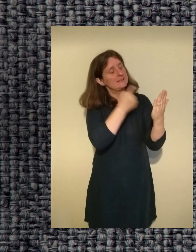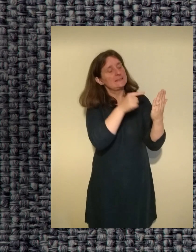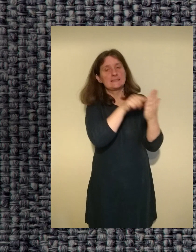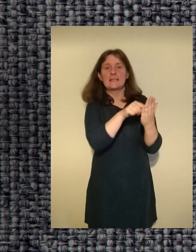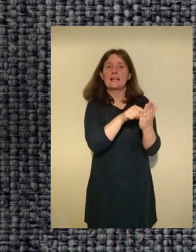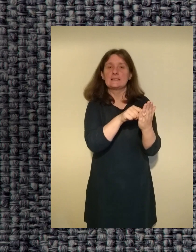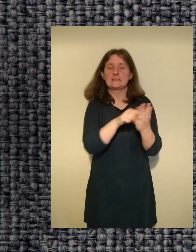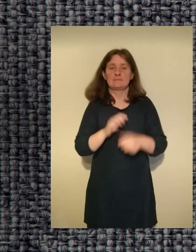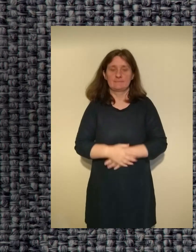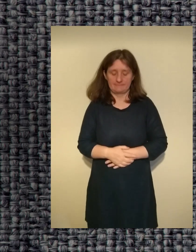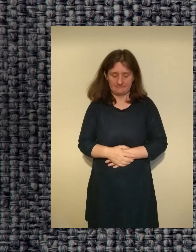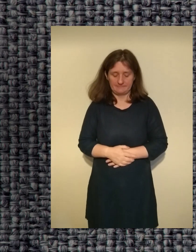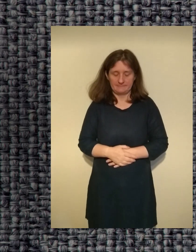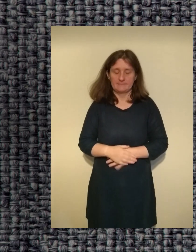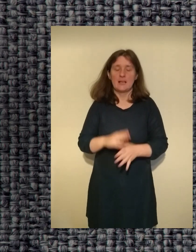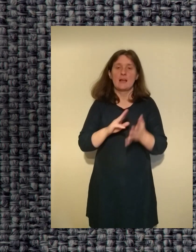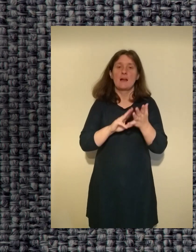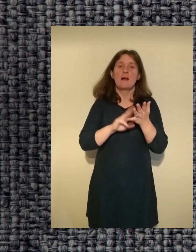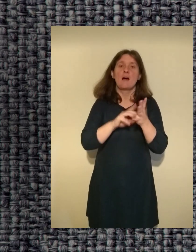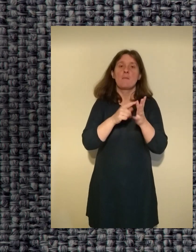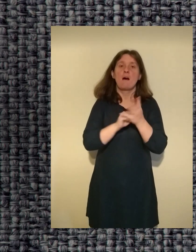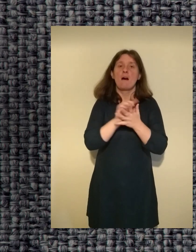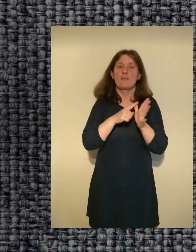Te National Gallery’s own notes on the picture say